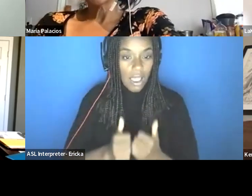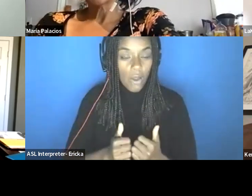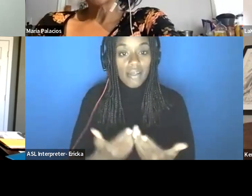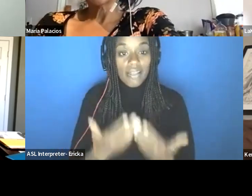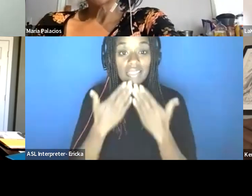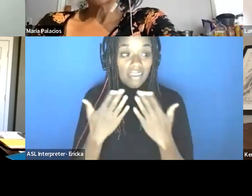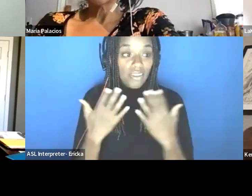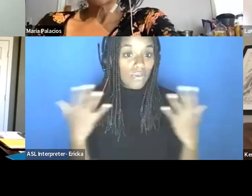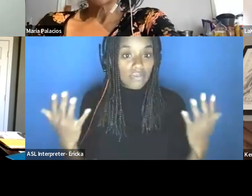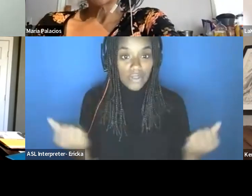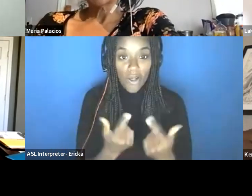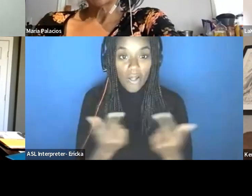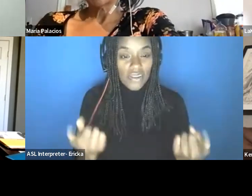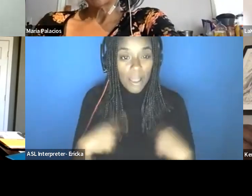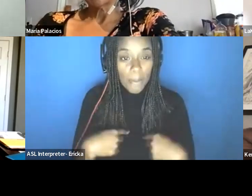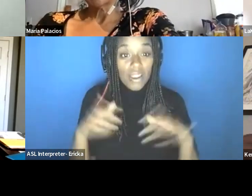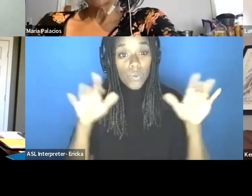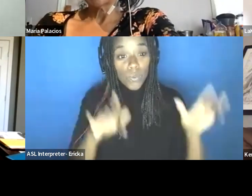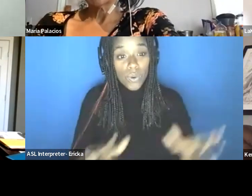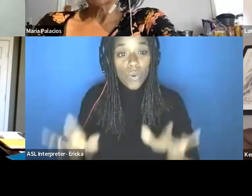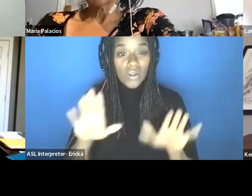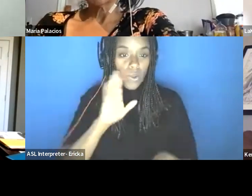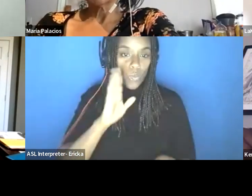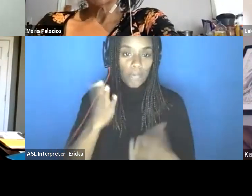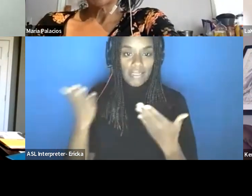So, thank you all for coming.